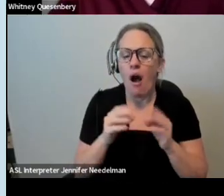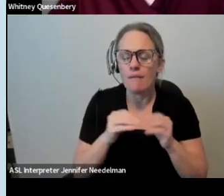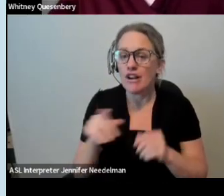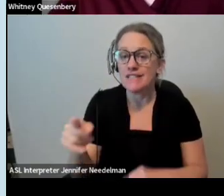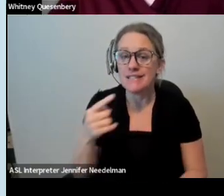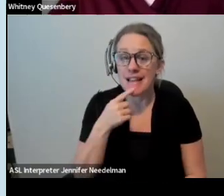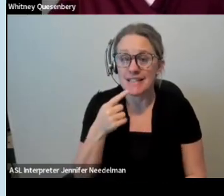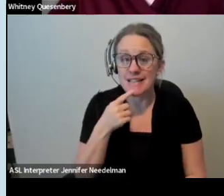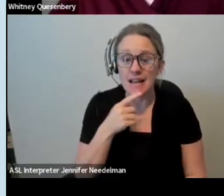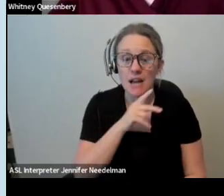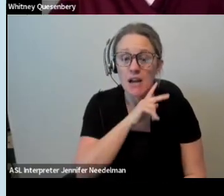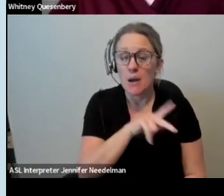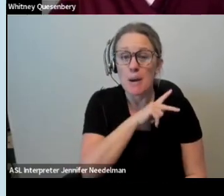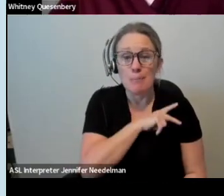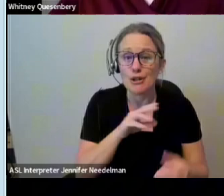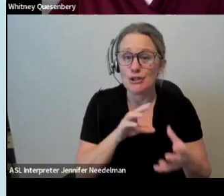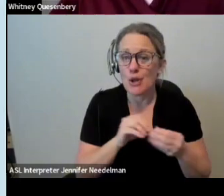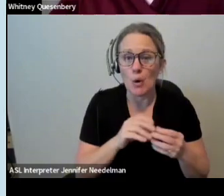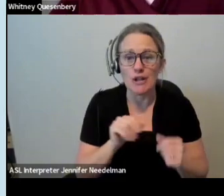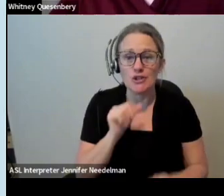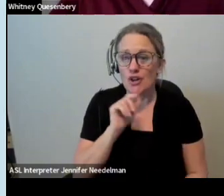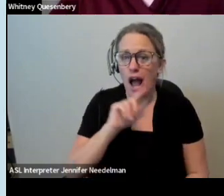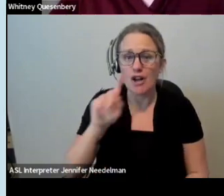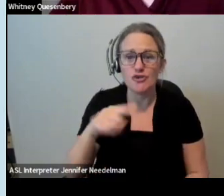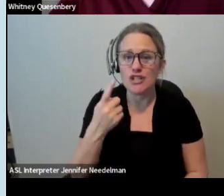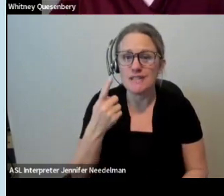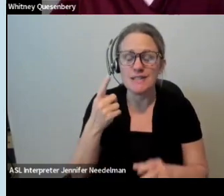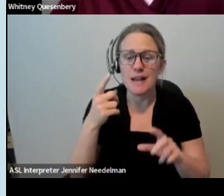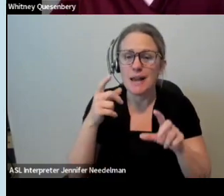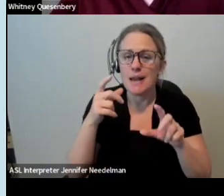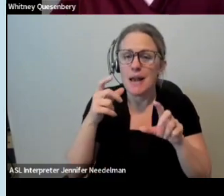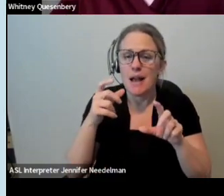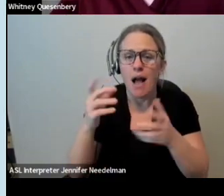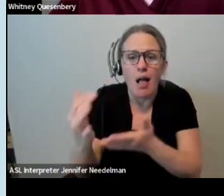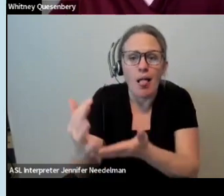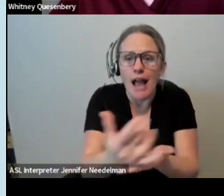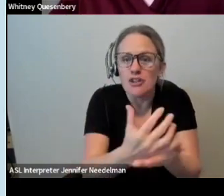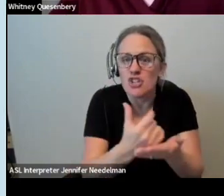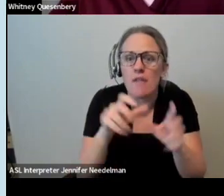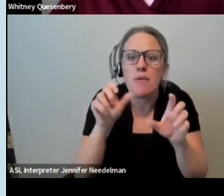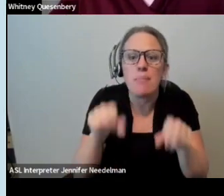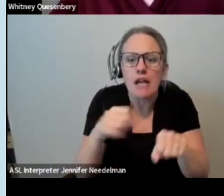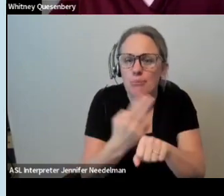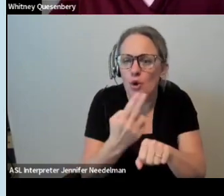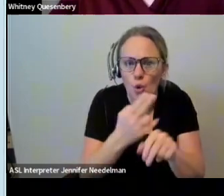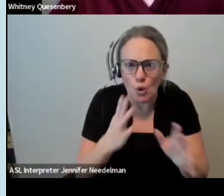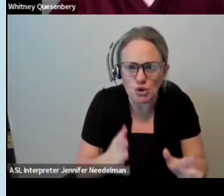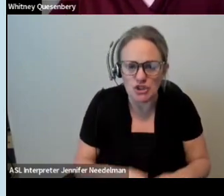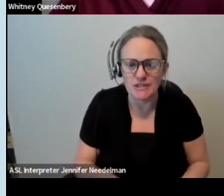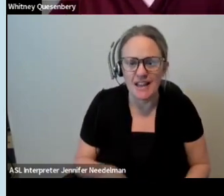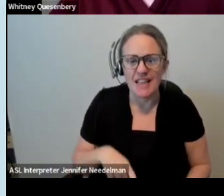personas aren't just a collection of possible users. They define the boundaries of the design challenges